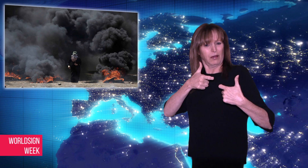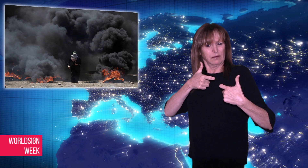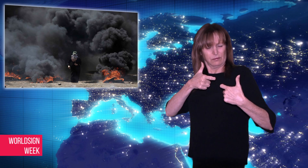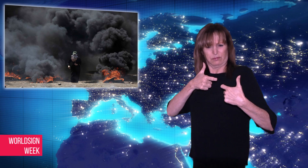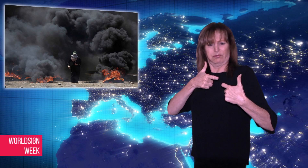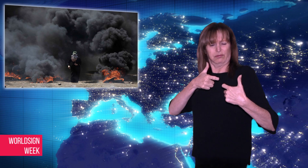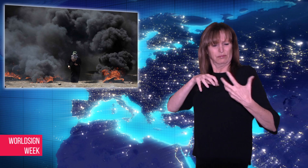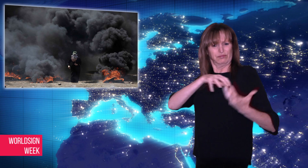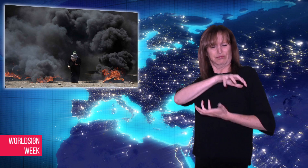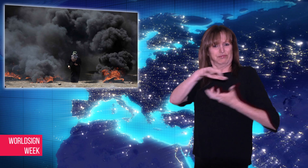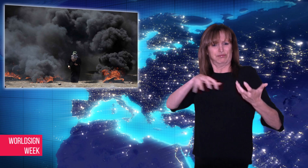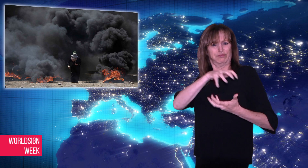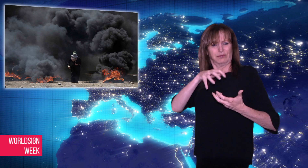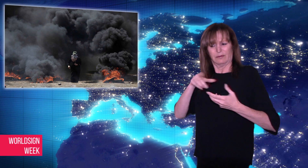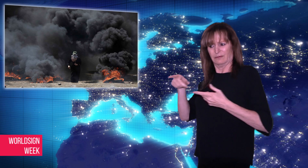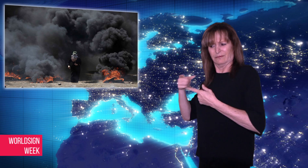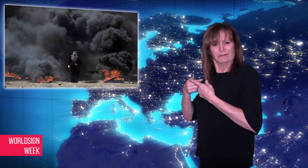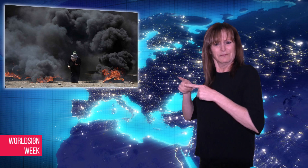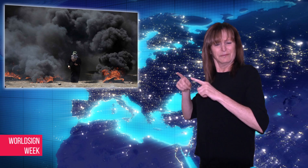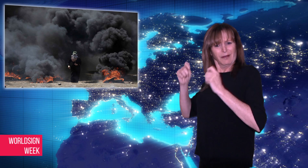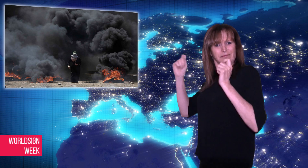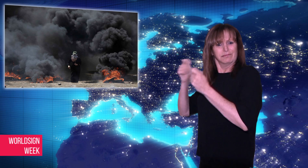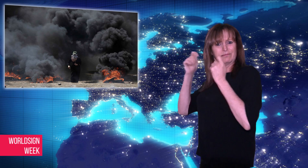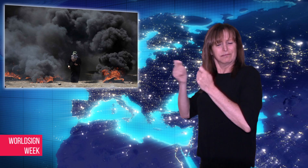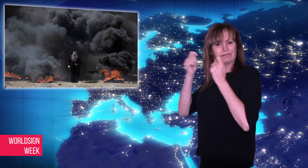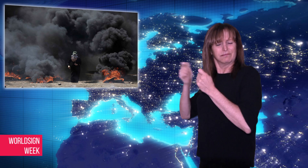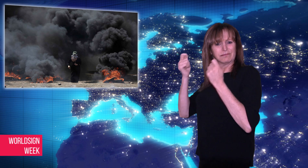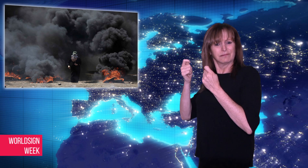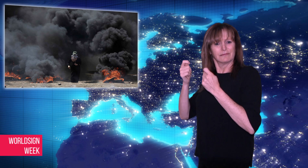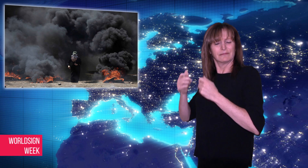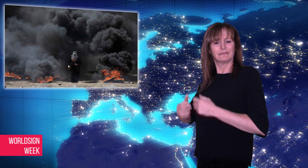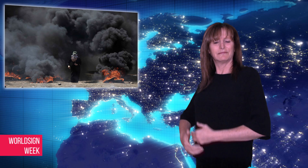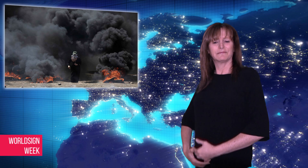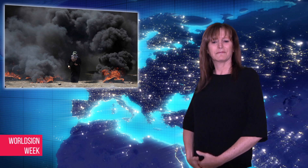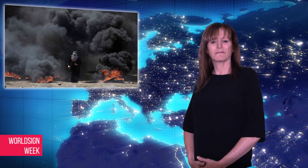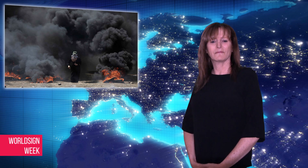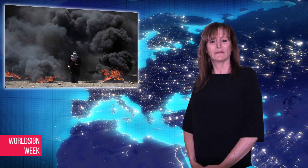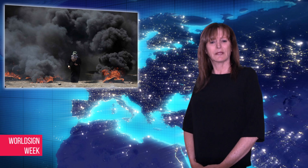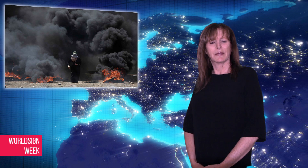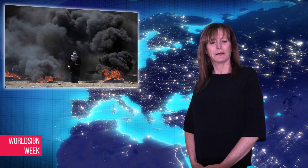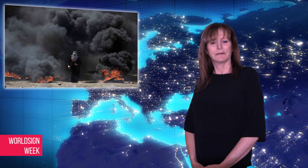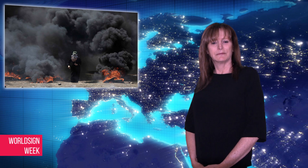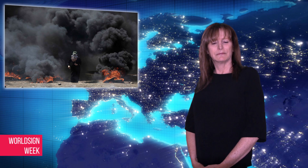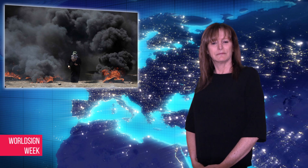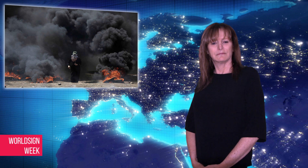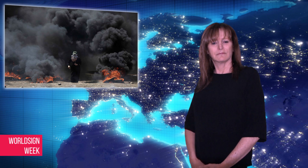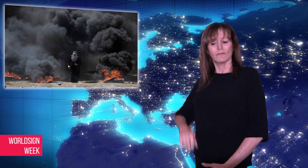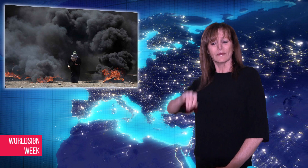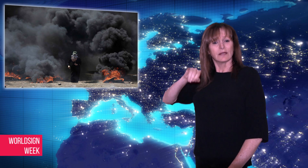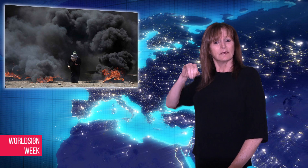Kushner, son in law of US president Donald Trump, blamed the killings on